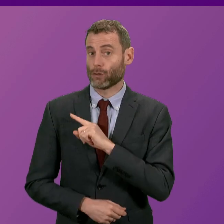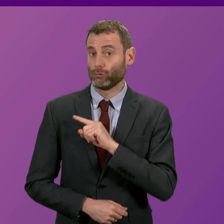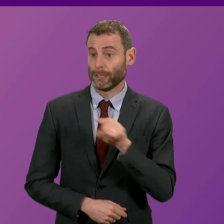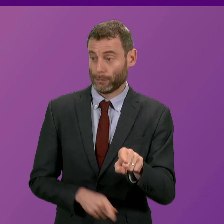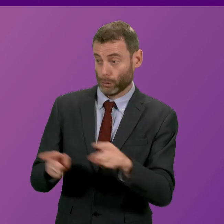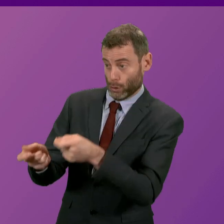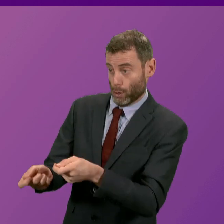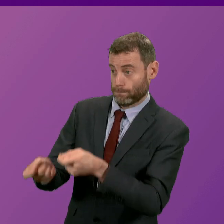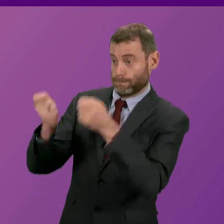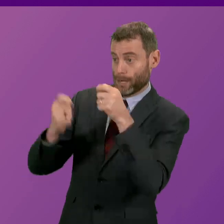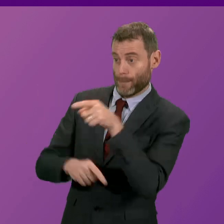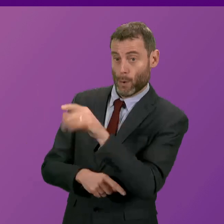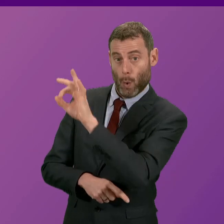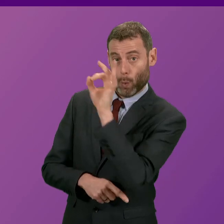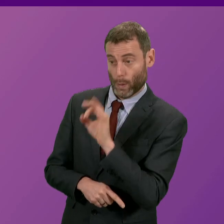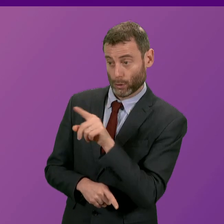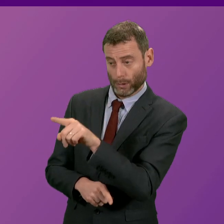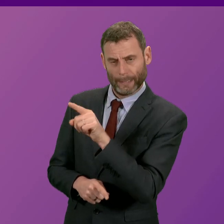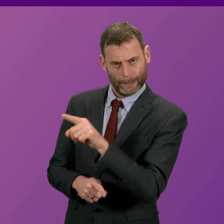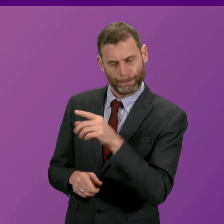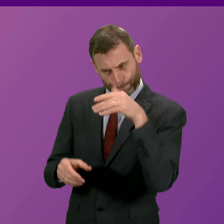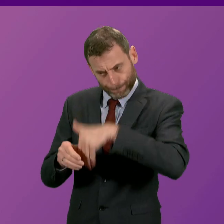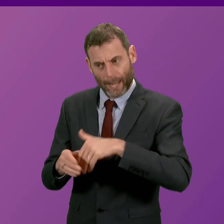I appreciate Dr Gulhane’s commitment to the national health service,